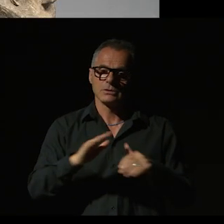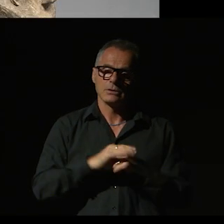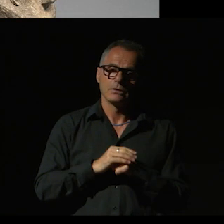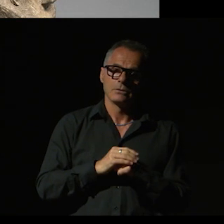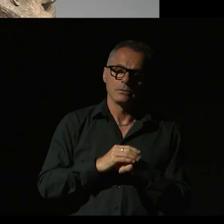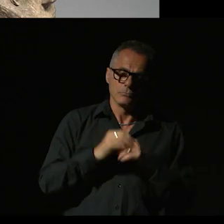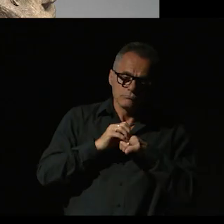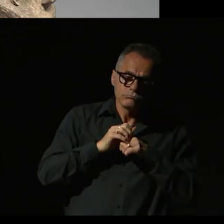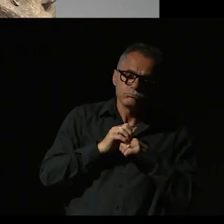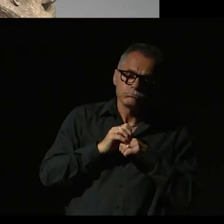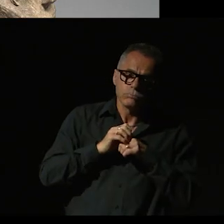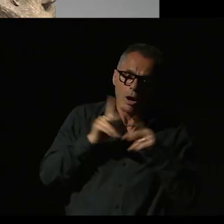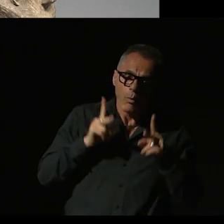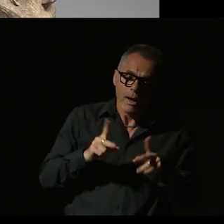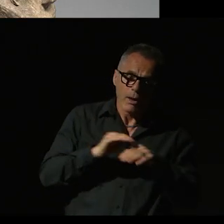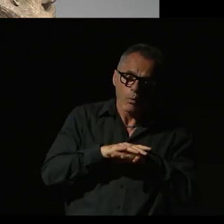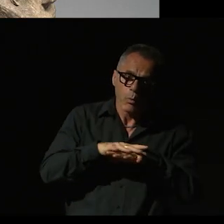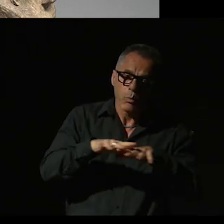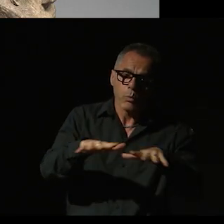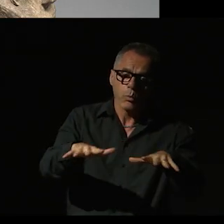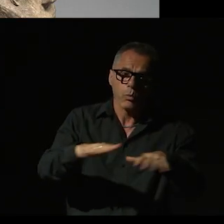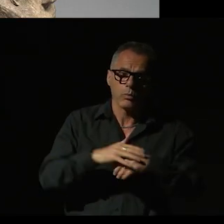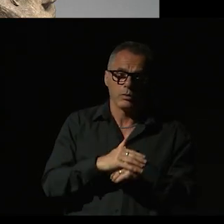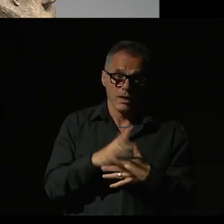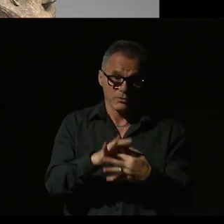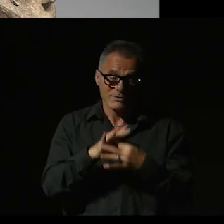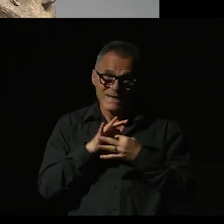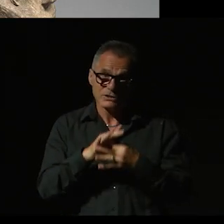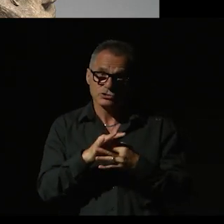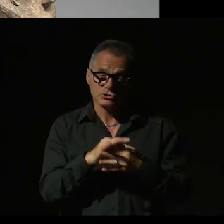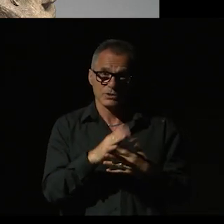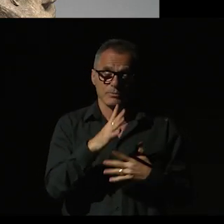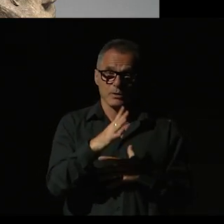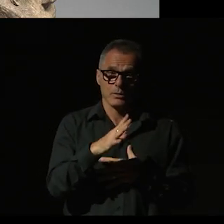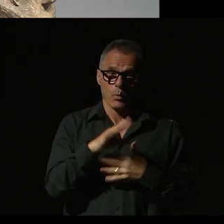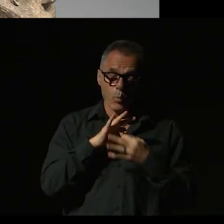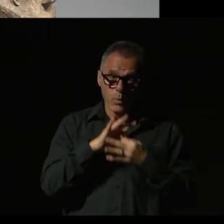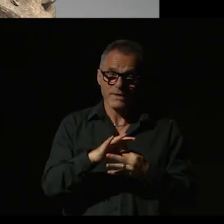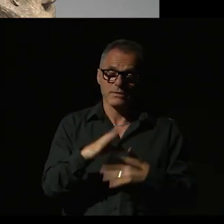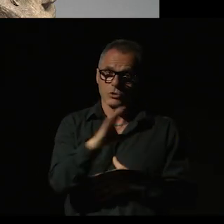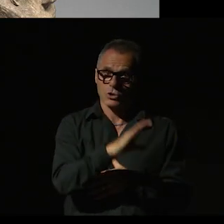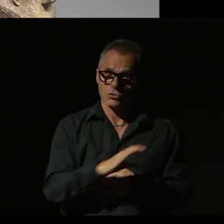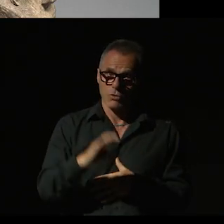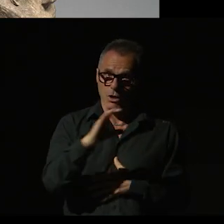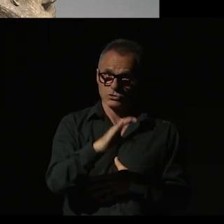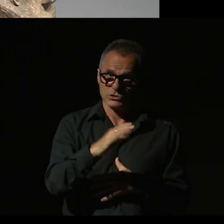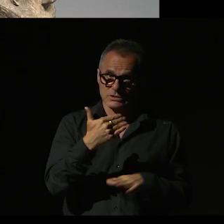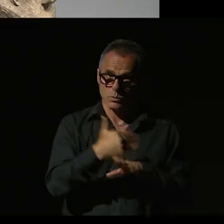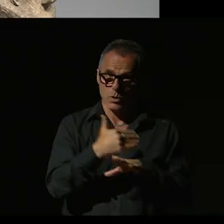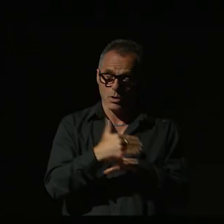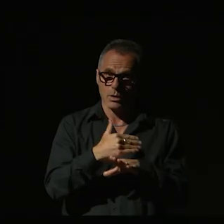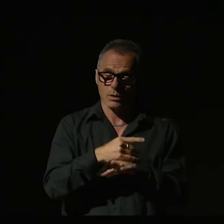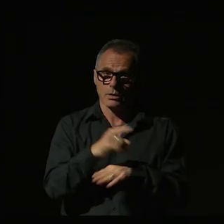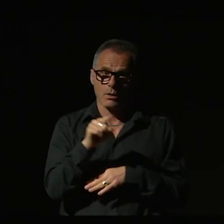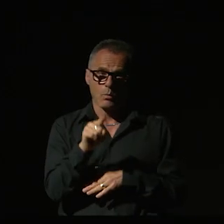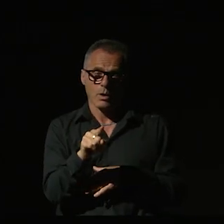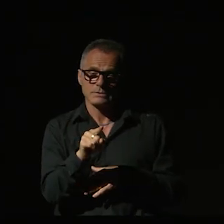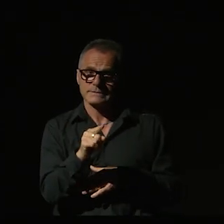whose relationship with the Carracci's work was complex and profound. Bernini's biographer Baldinucci